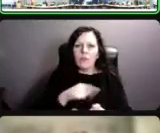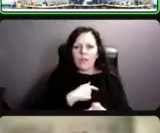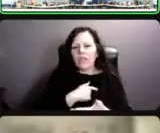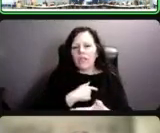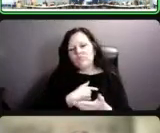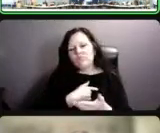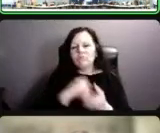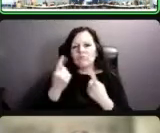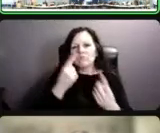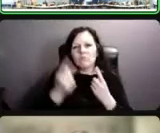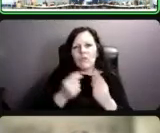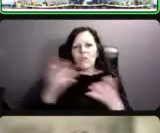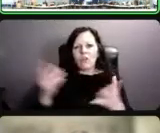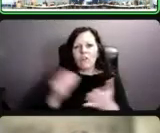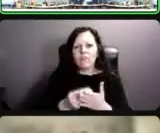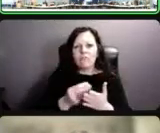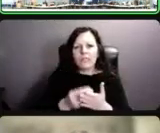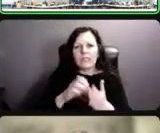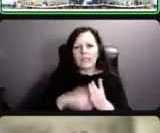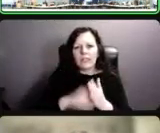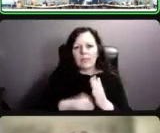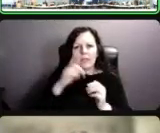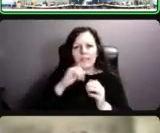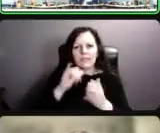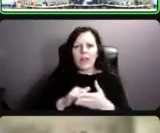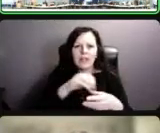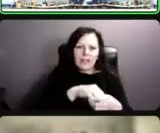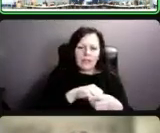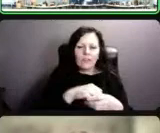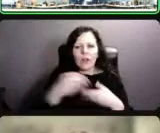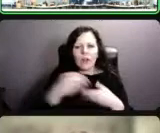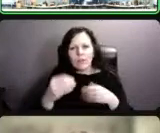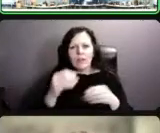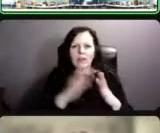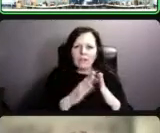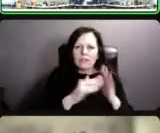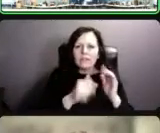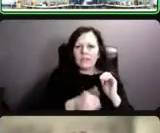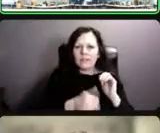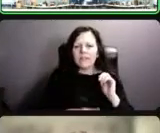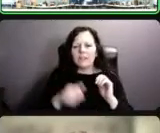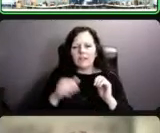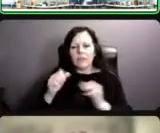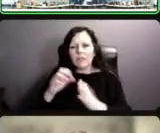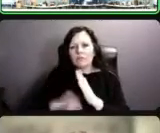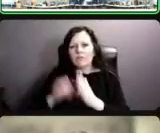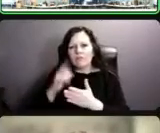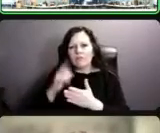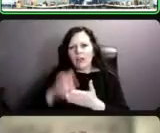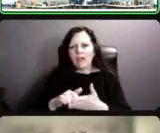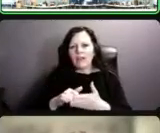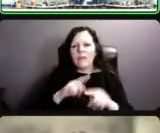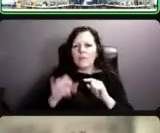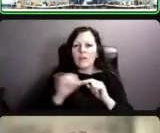THE SUBURBAN REVENUE PROVIDED. I THINK THEY'RE VALID.